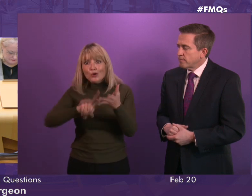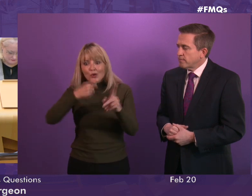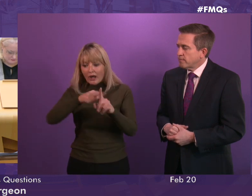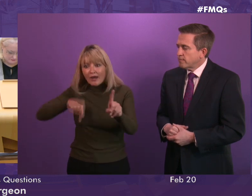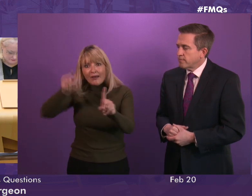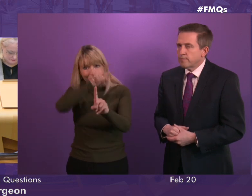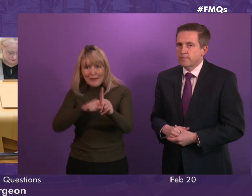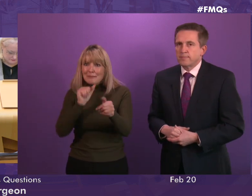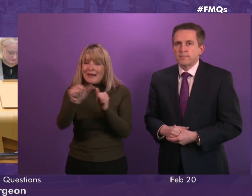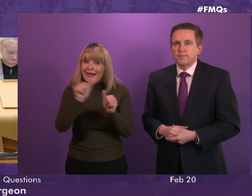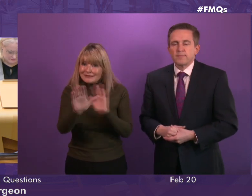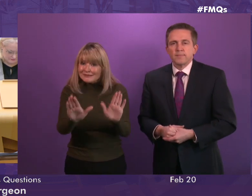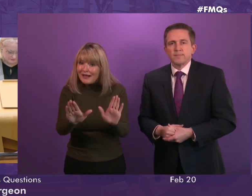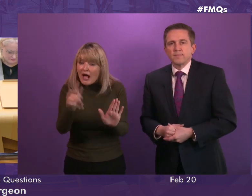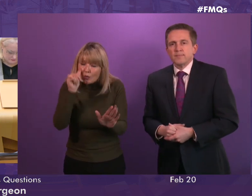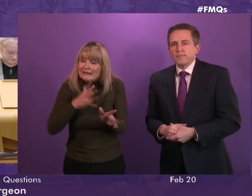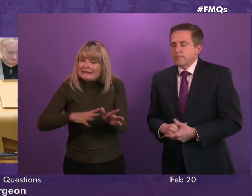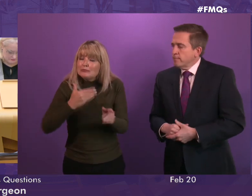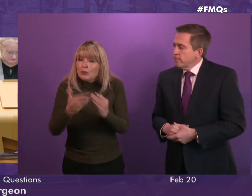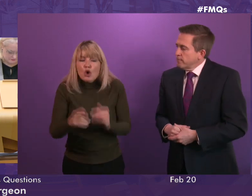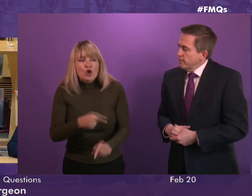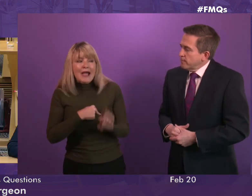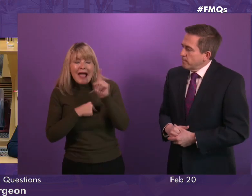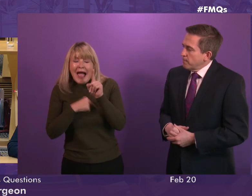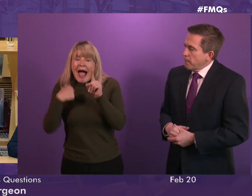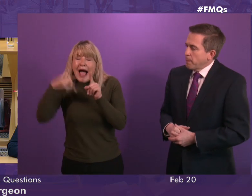Richard Leonard wants to make it all about the Scottish National Party, which is why